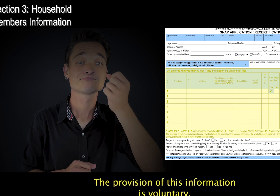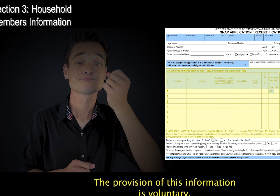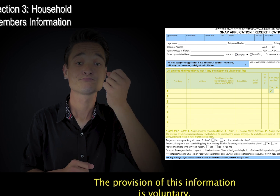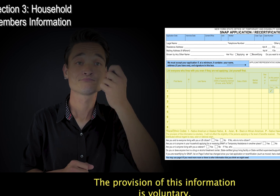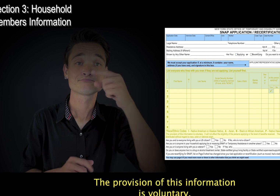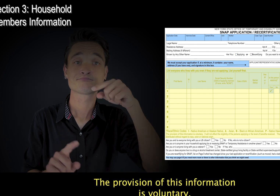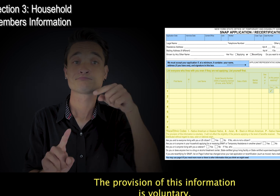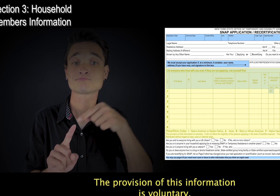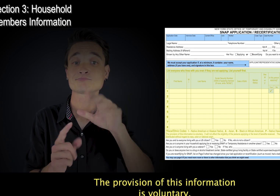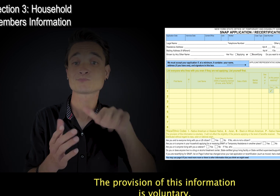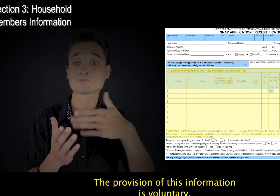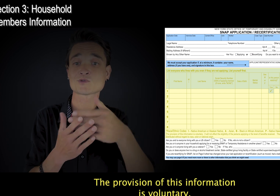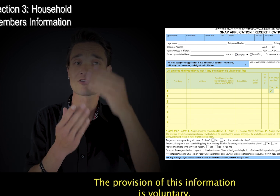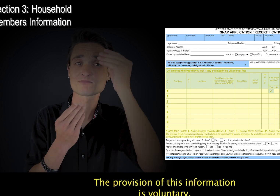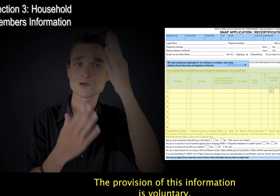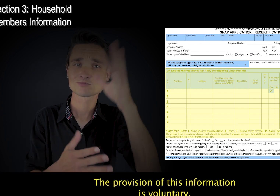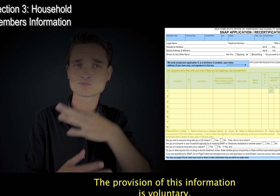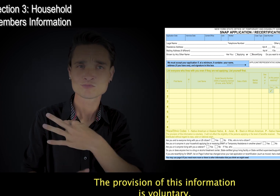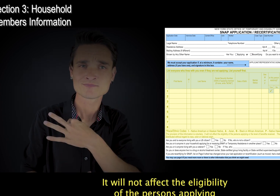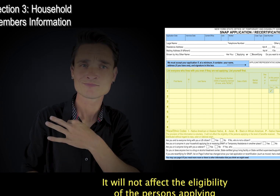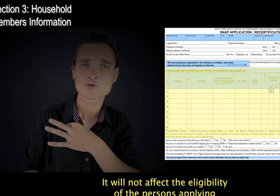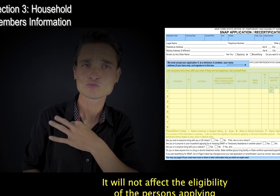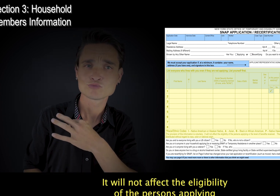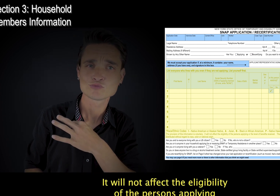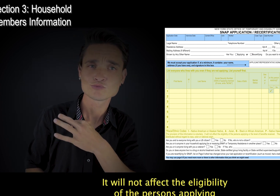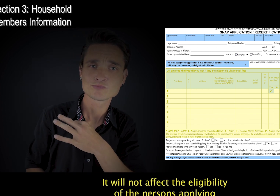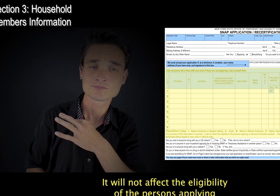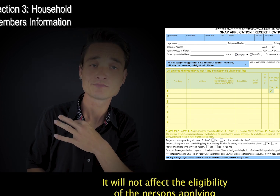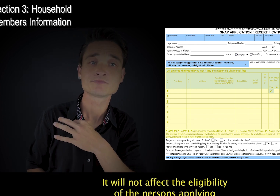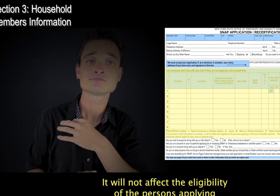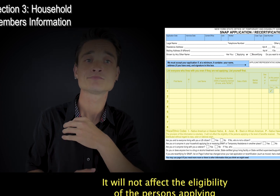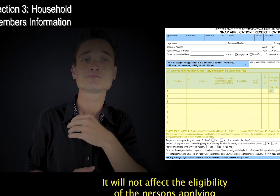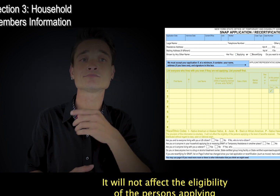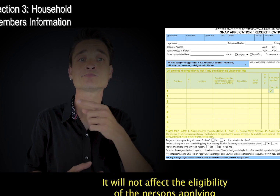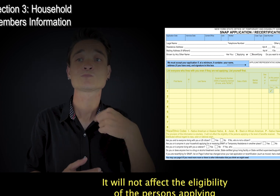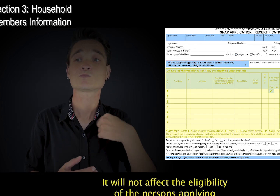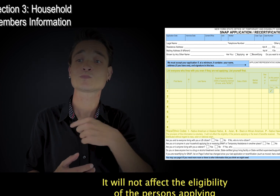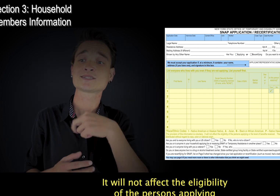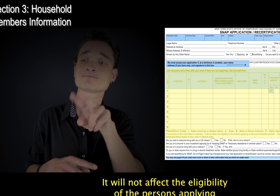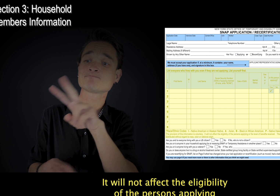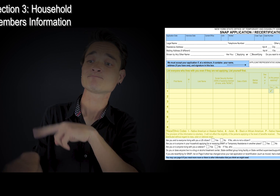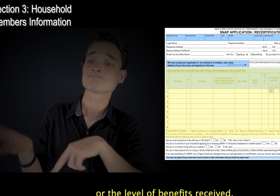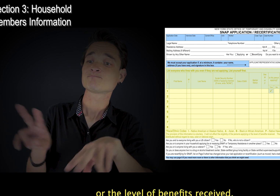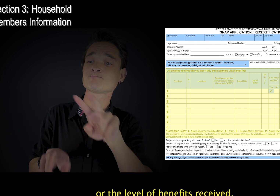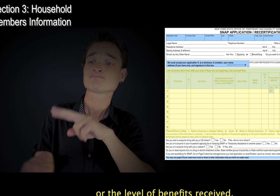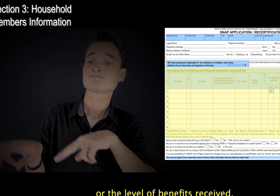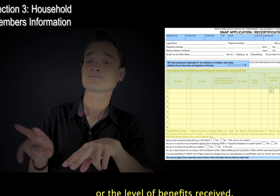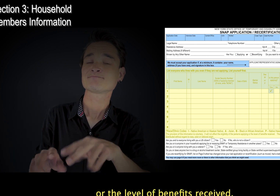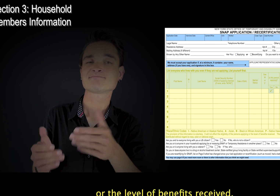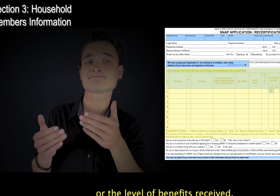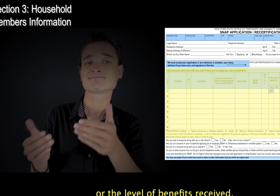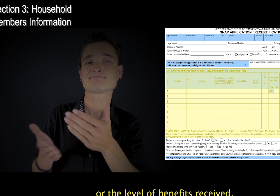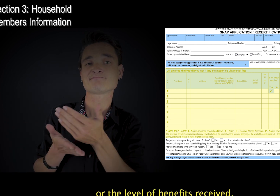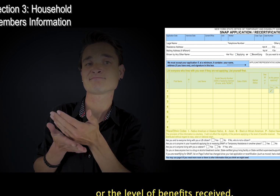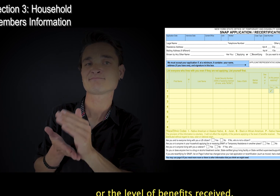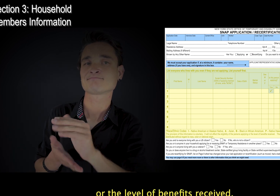The provision of this information is voluntary. It will not affect the eligibility of the persons applying or the level of benefits received.